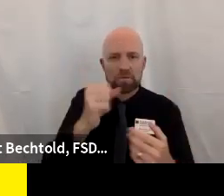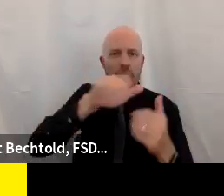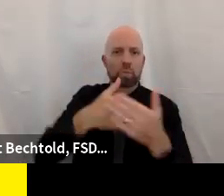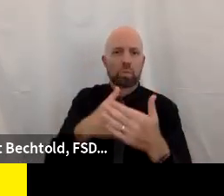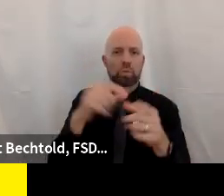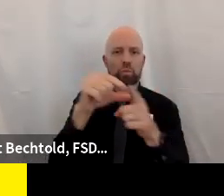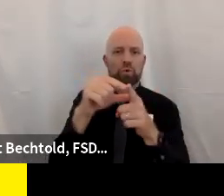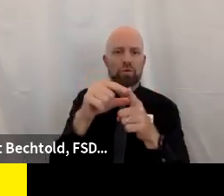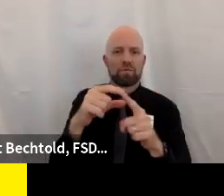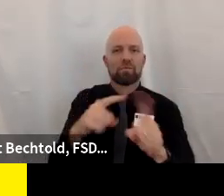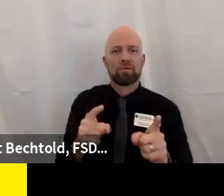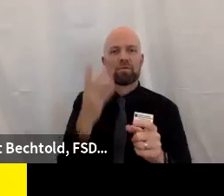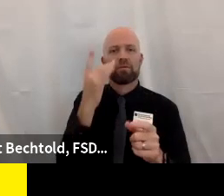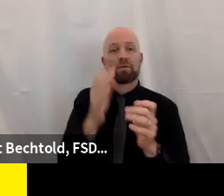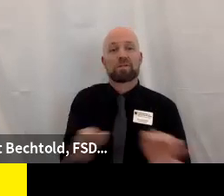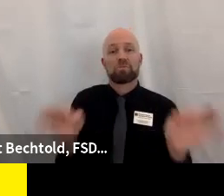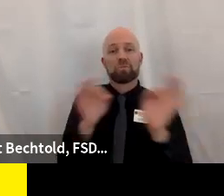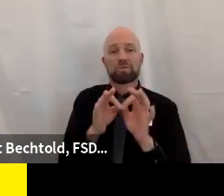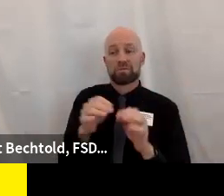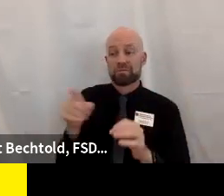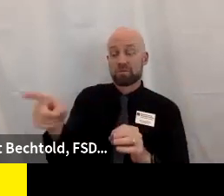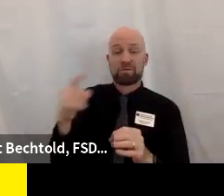and you are just relying visually memorizing all the words, yes.